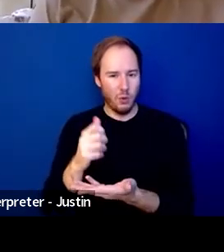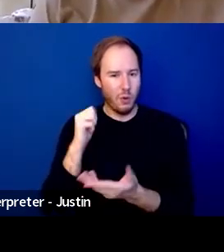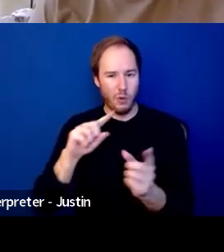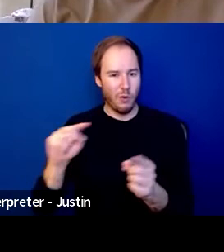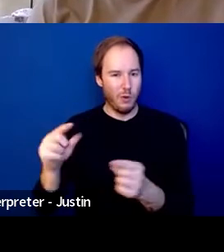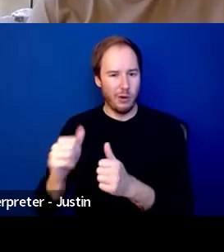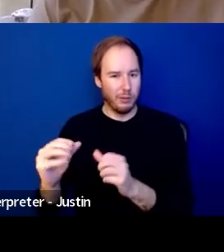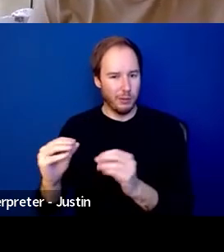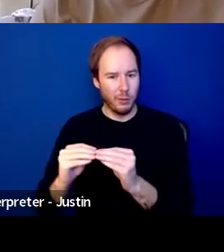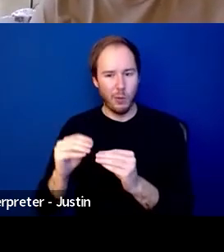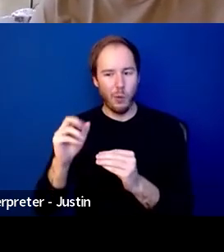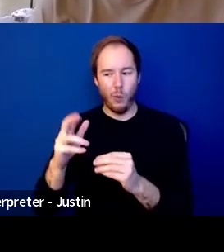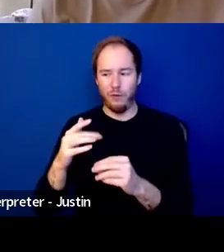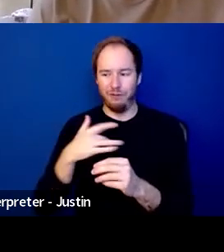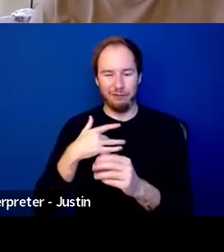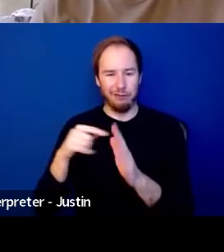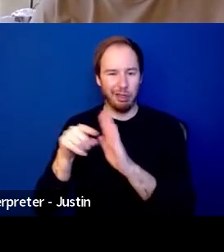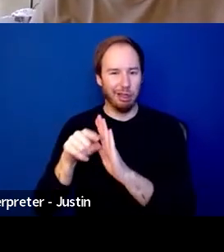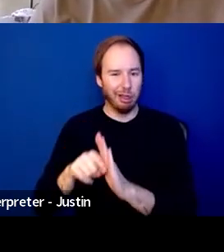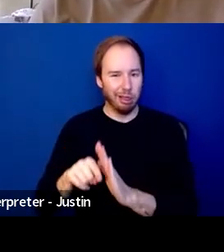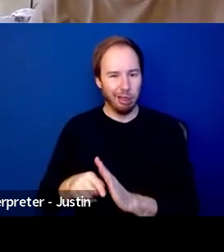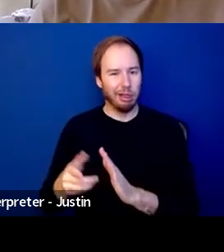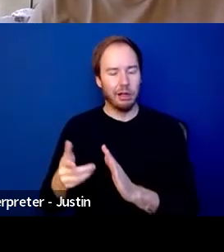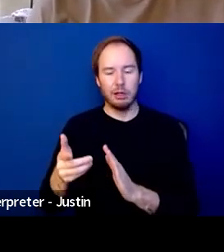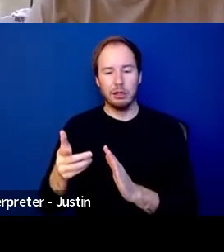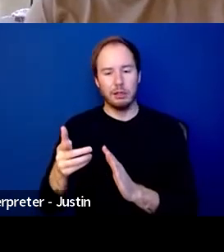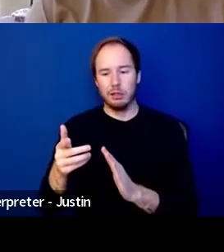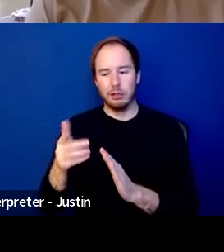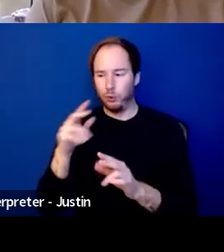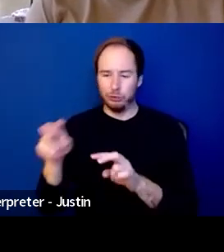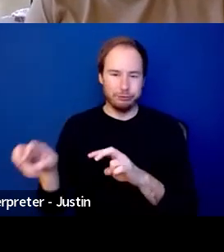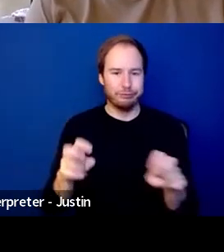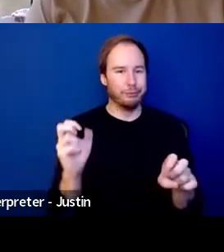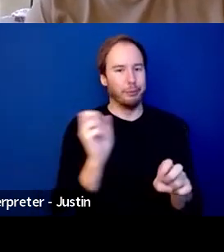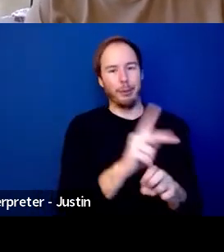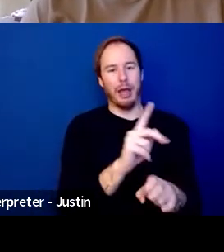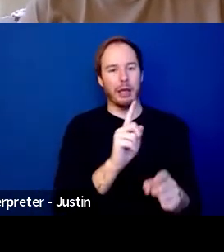or adverse outcomes related to transitioning back to a traditional model of care.